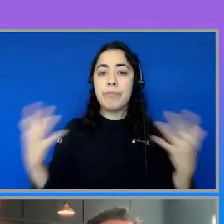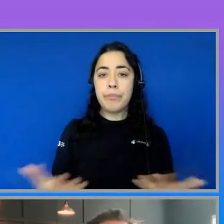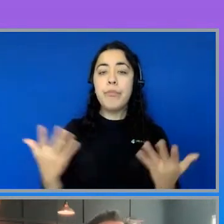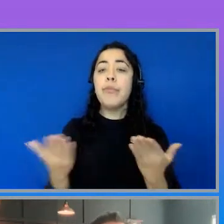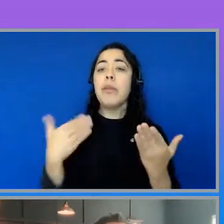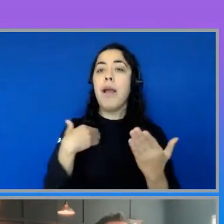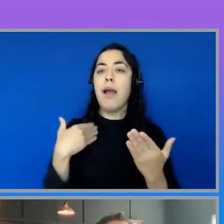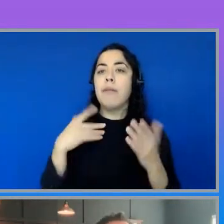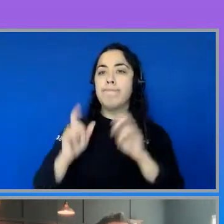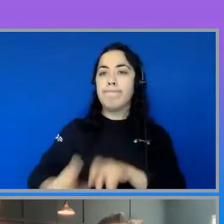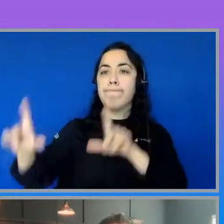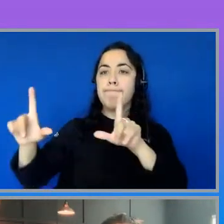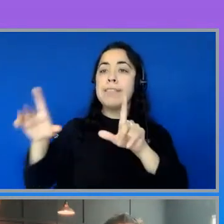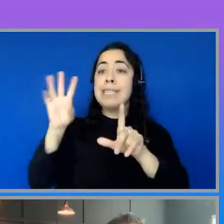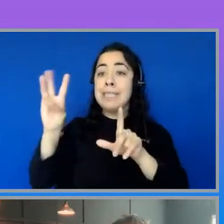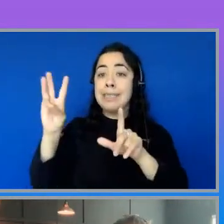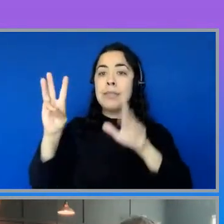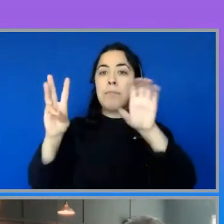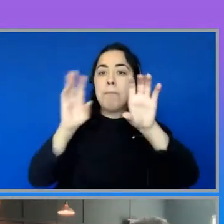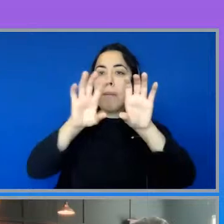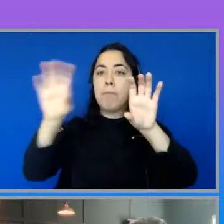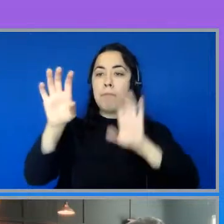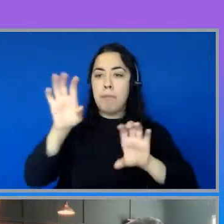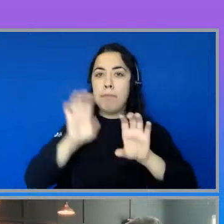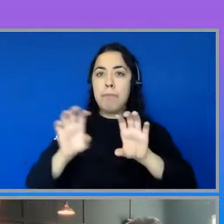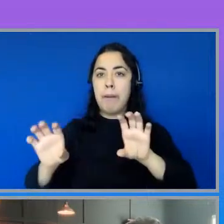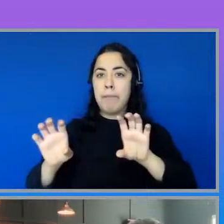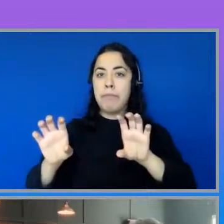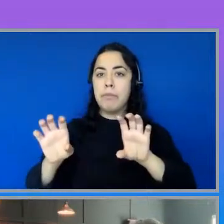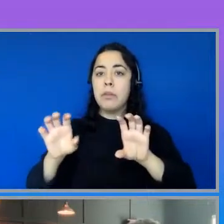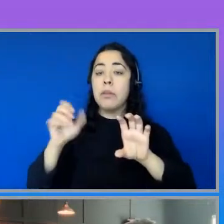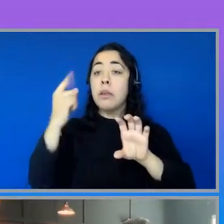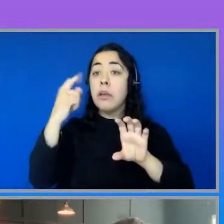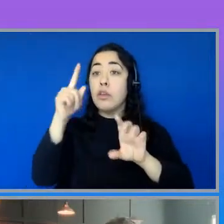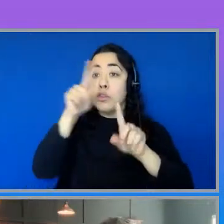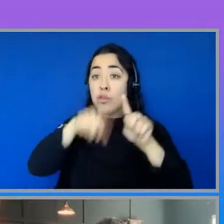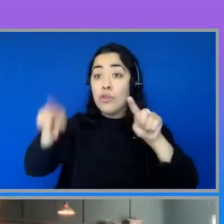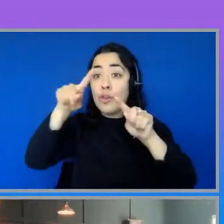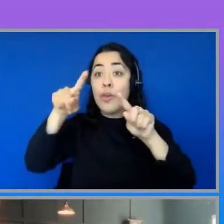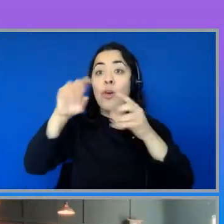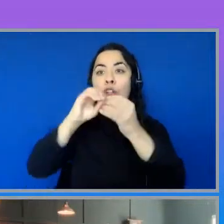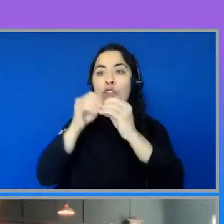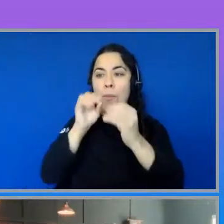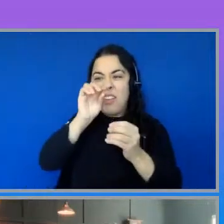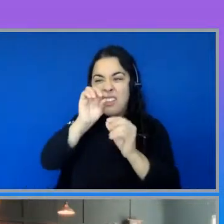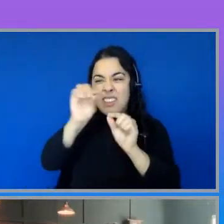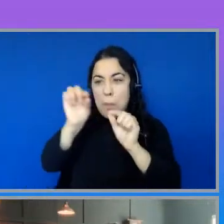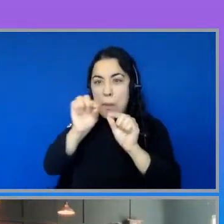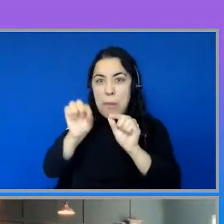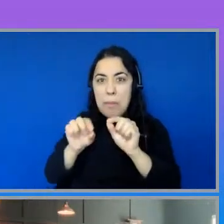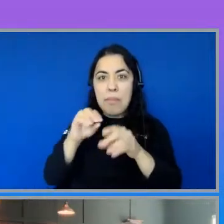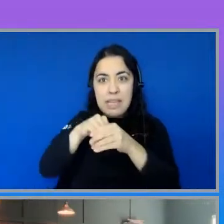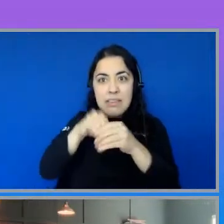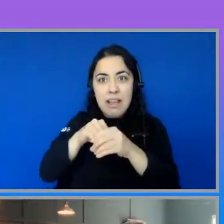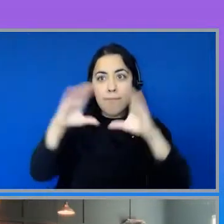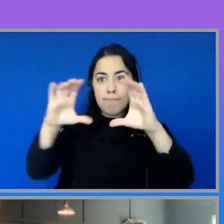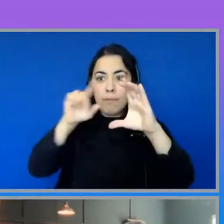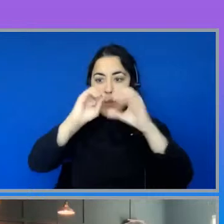image of six circles. Each circle has a number inside the number and circles are made from dots of various sizes of varying